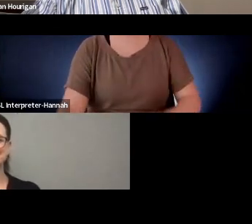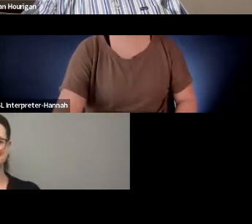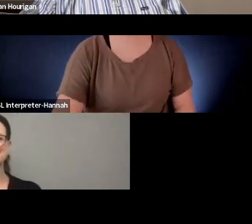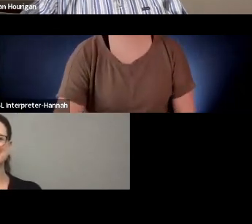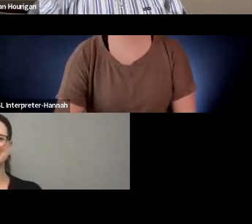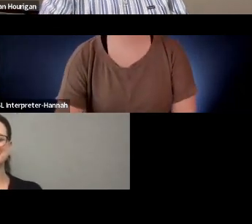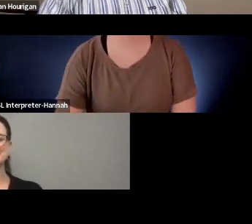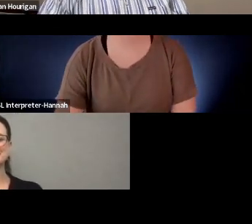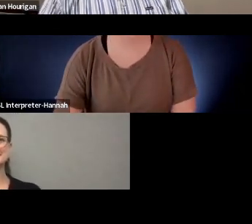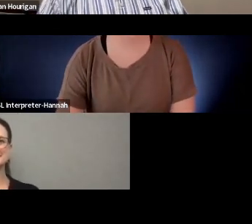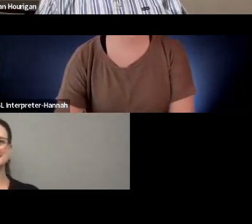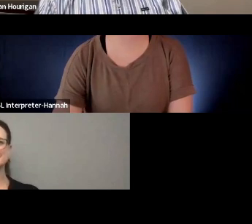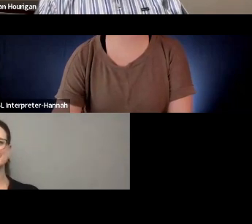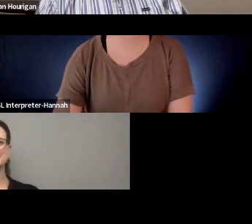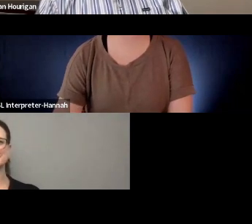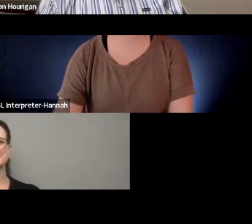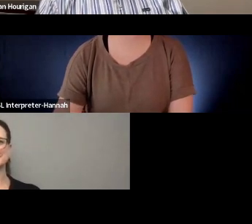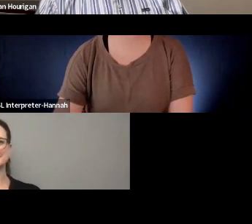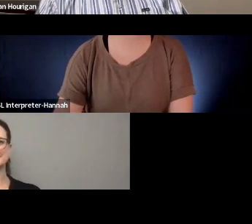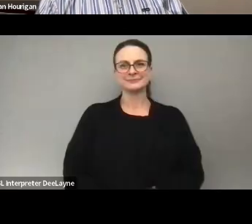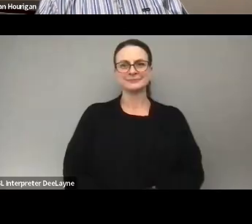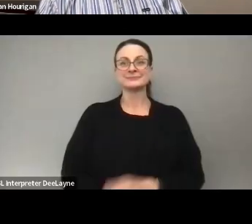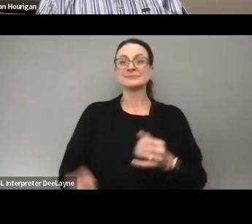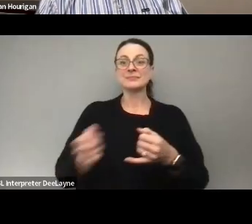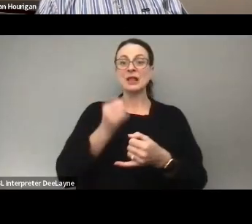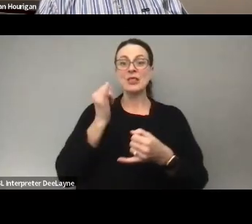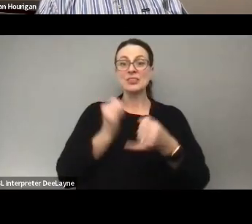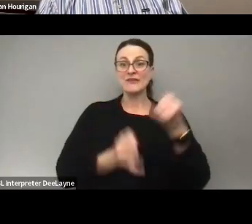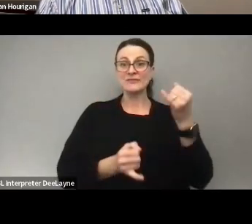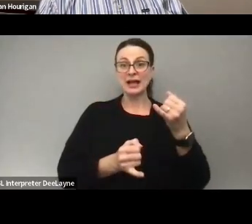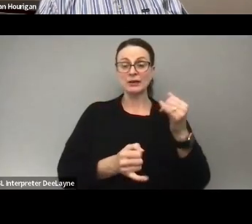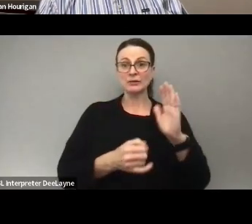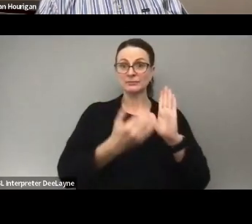The final guideline under representation is comprehension.